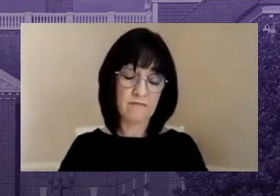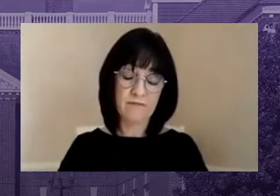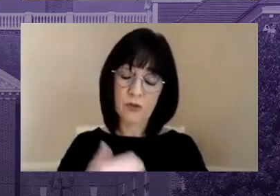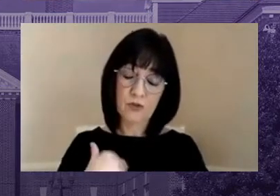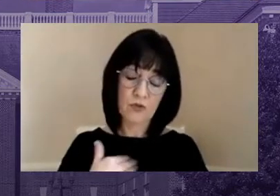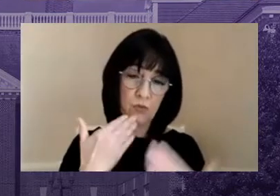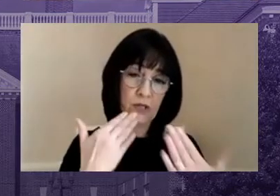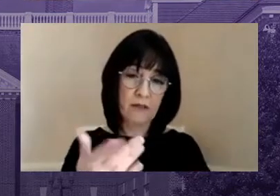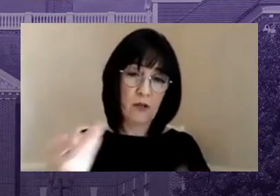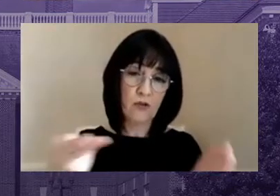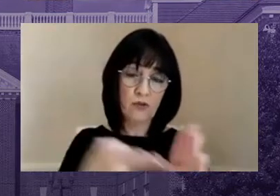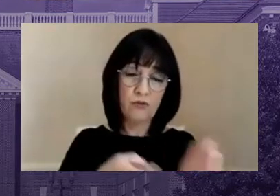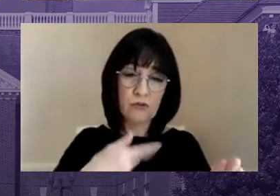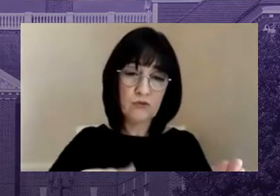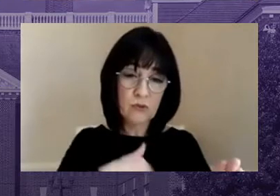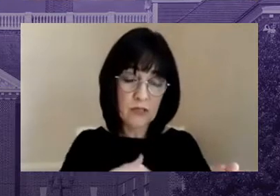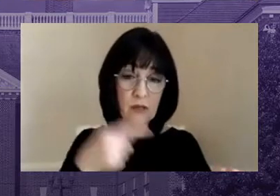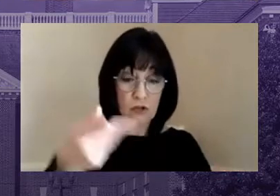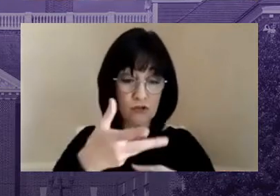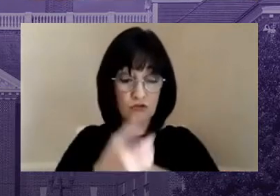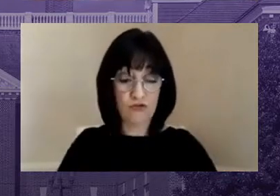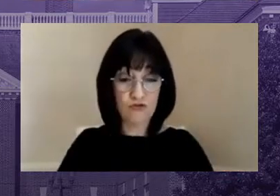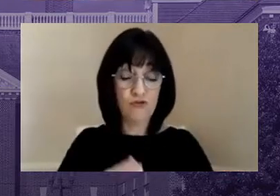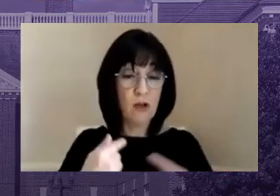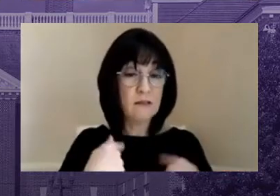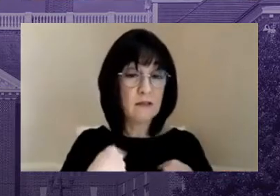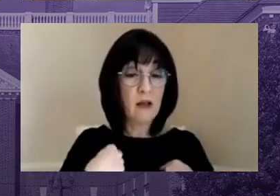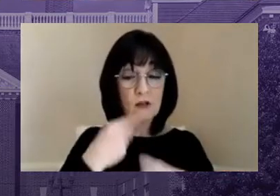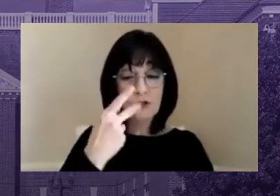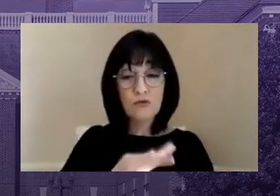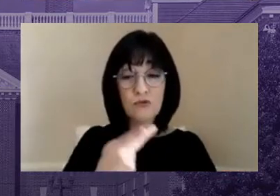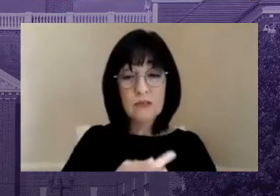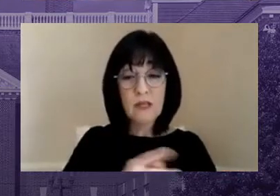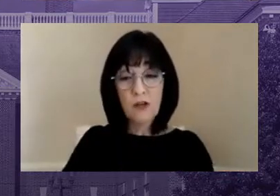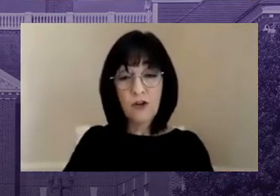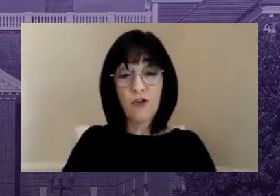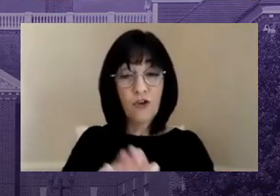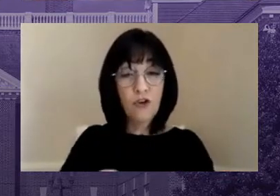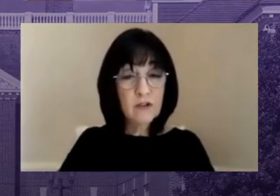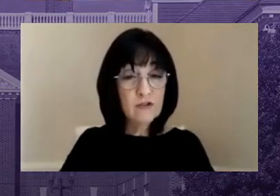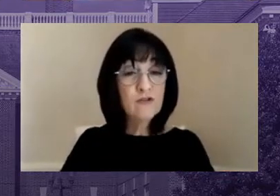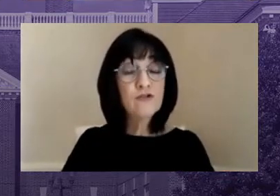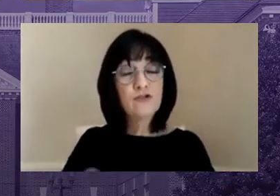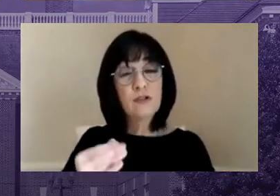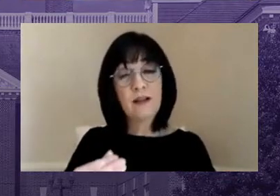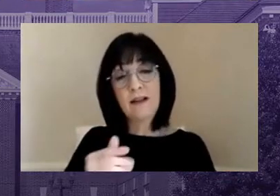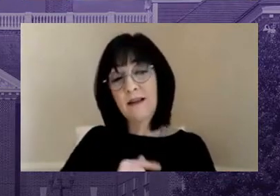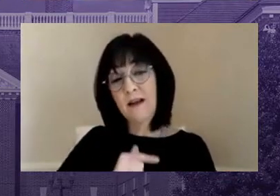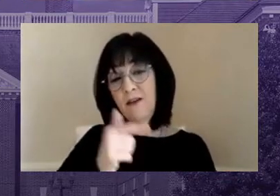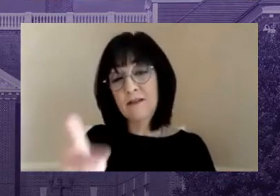hands of folks like Dr. Fitzgerald, who's up next in the Caesar Rodney School District. Kevin,